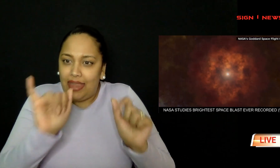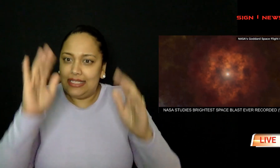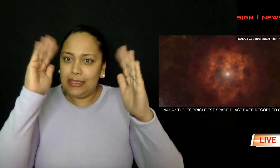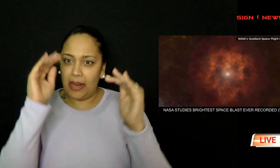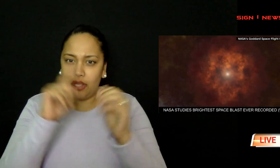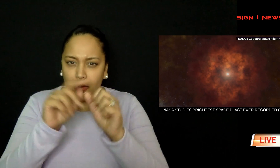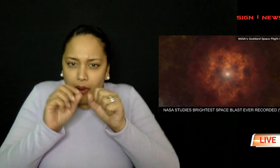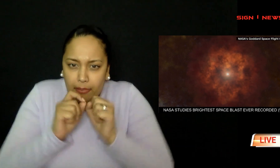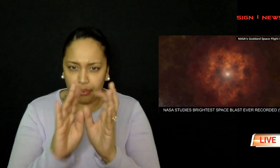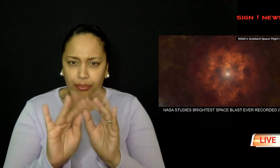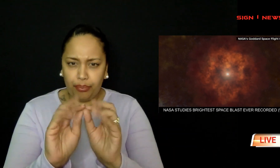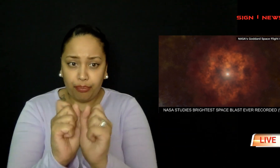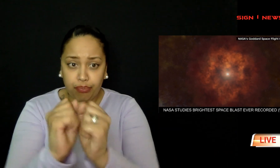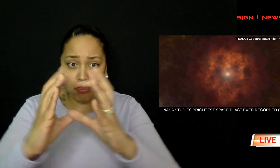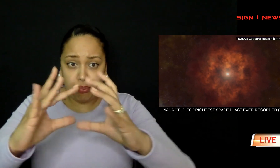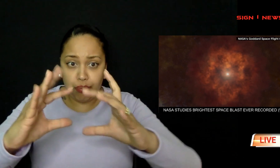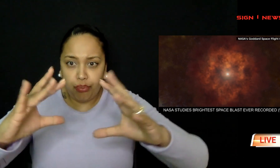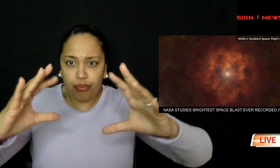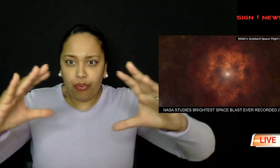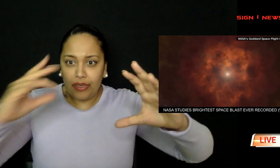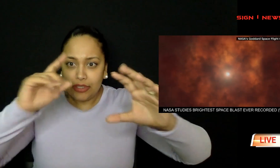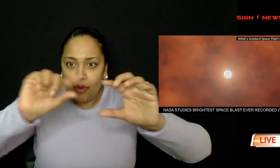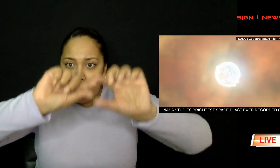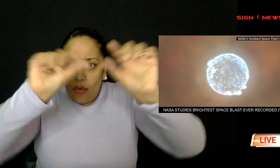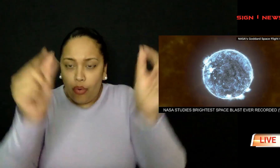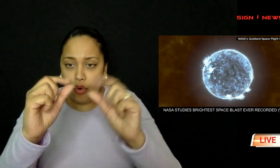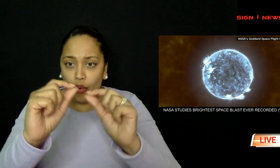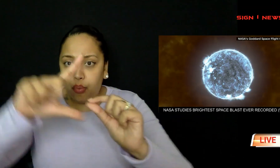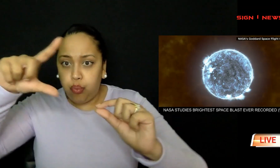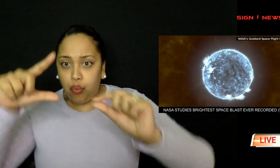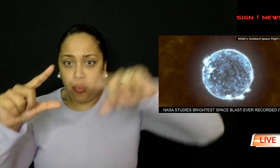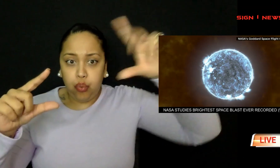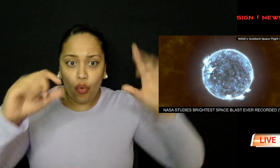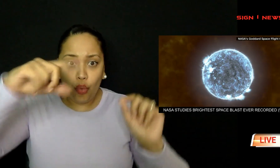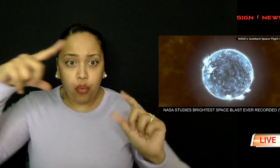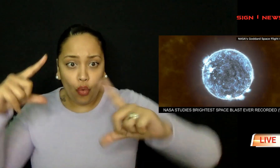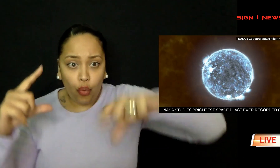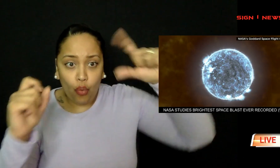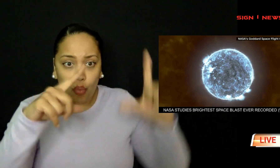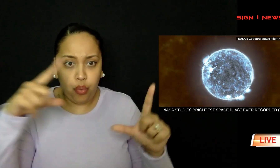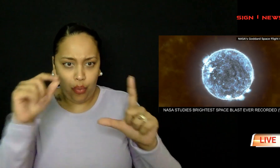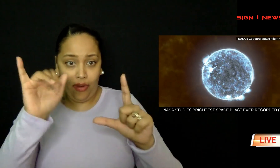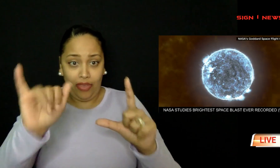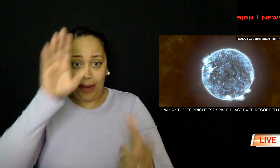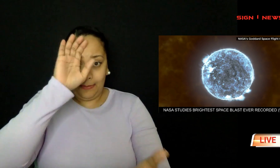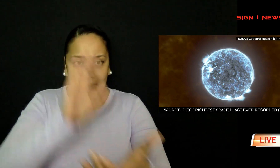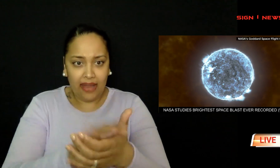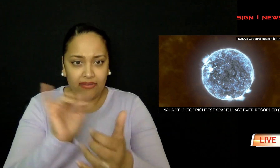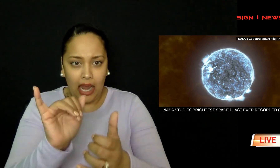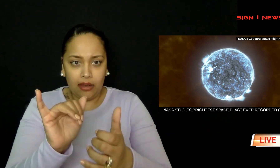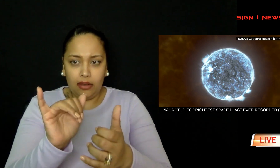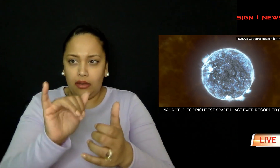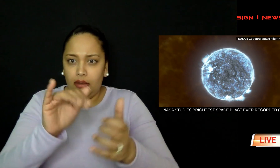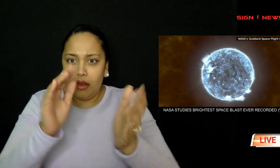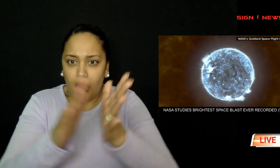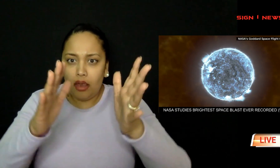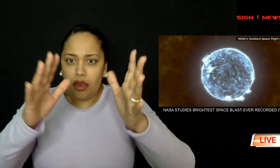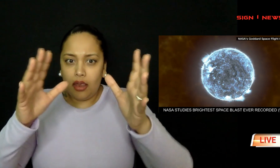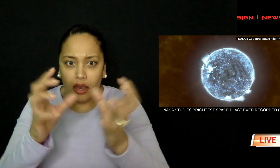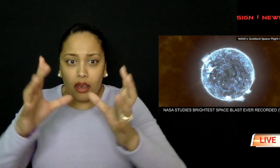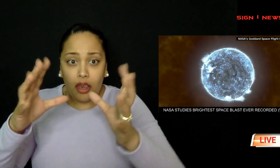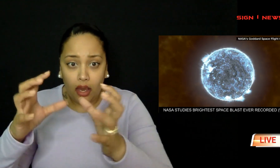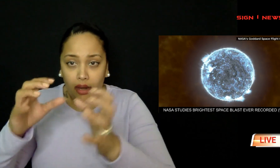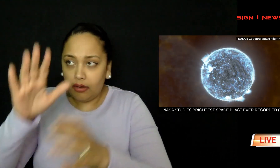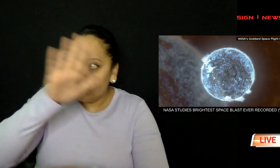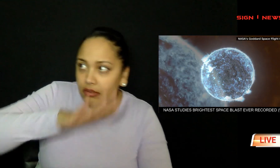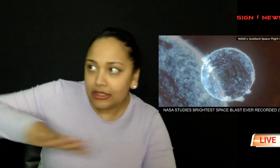was so exceptional that it blinded most of the GammaRay instruments in space they believe